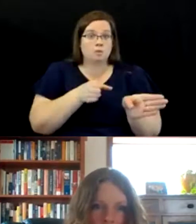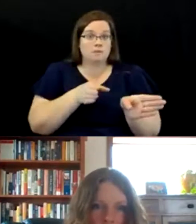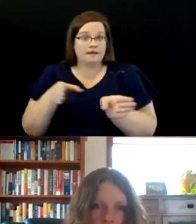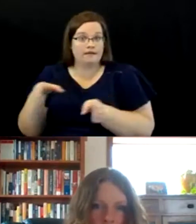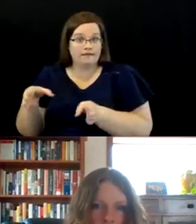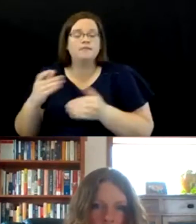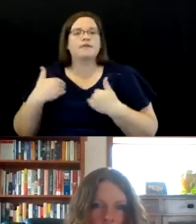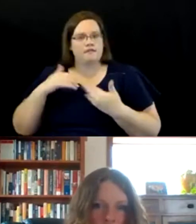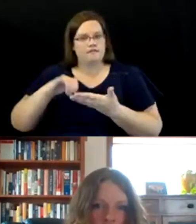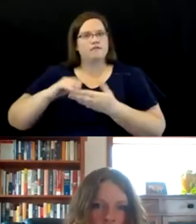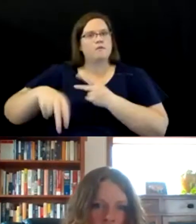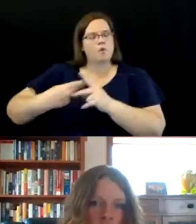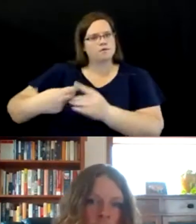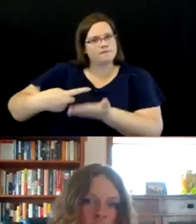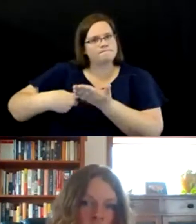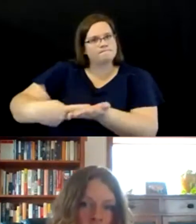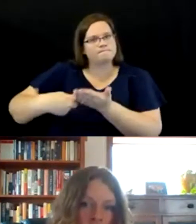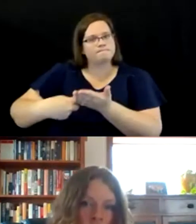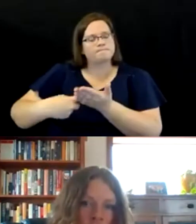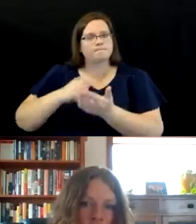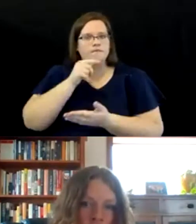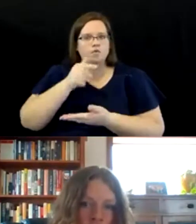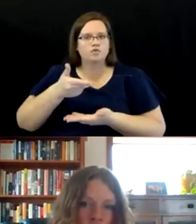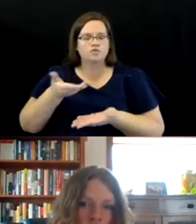conversations with the people they serve. How can we help you do this?